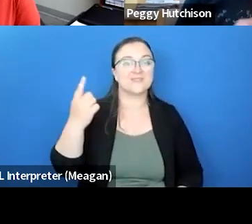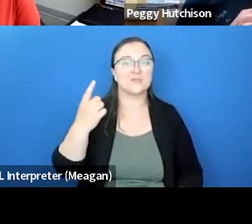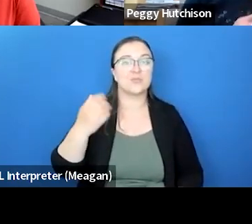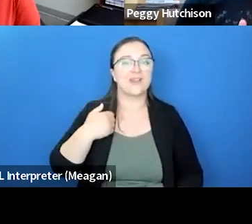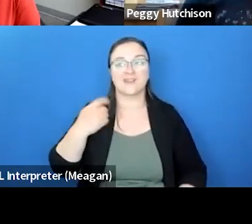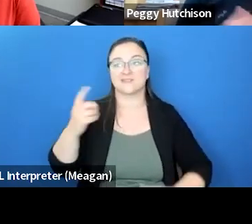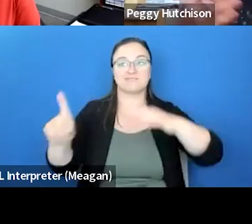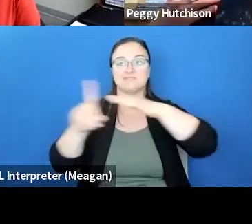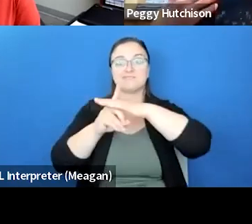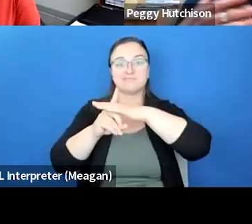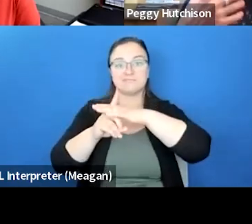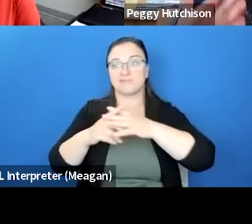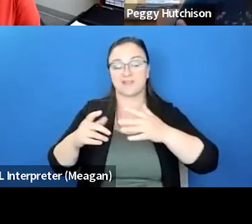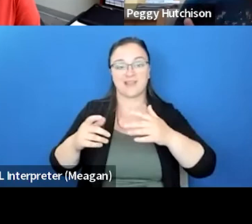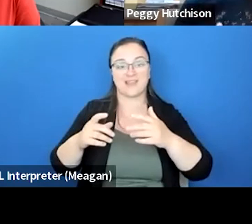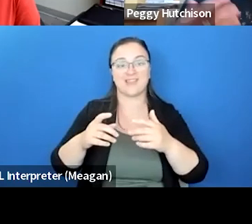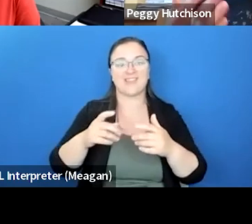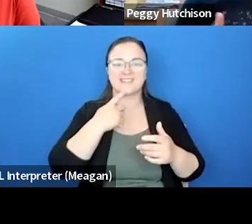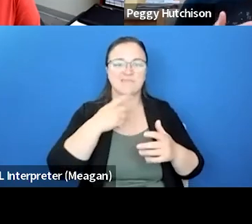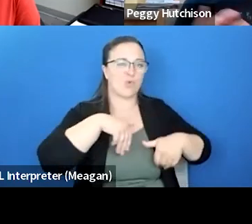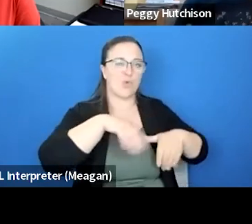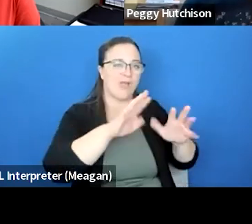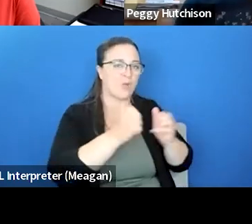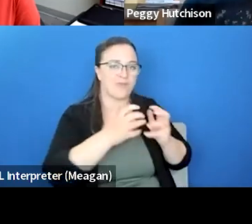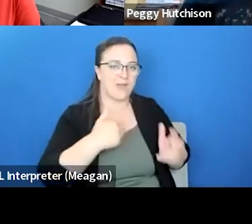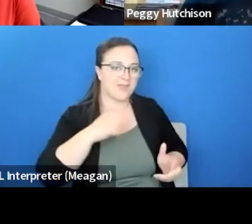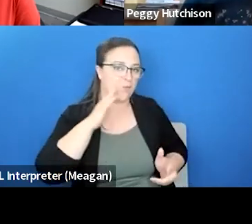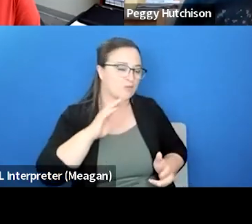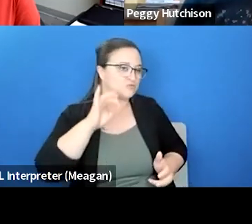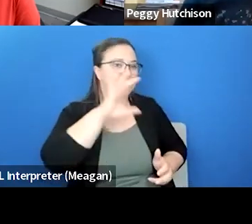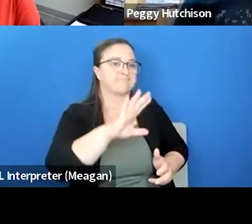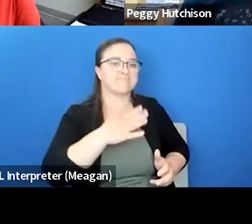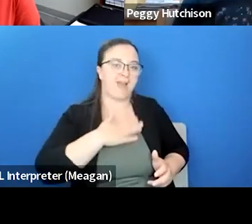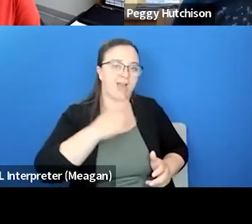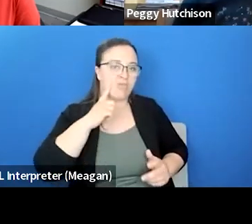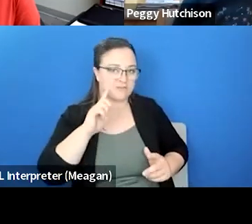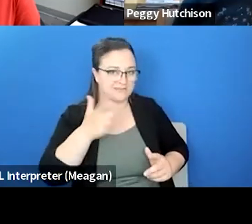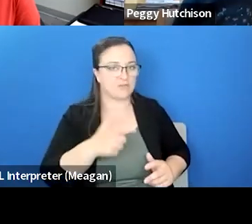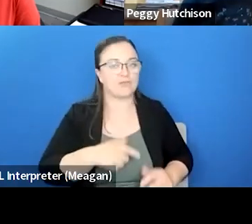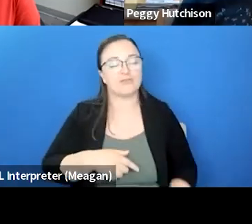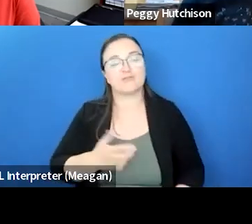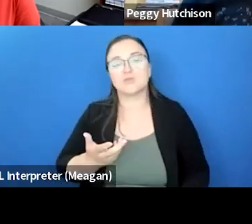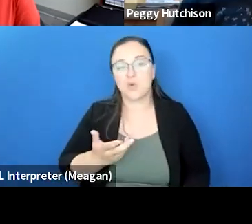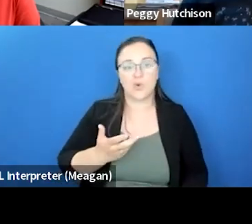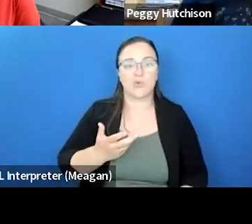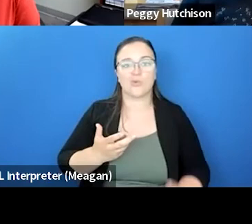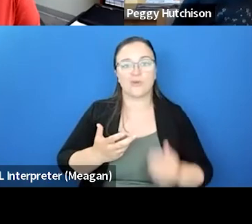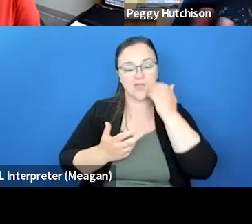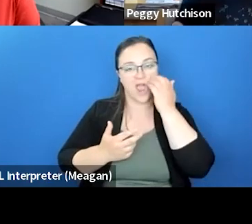then we go and they say, Hey, go ahead without me and I'll weigh in. So again, I have a hard time